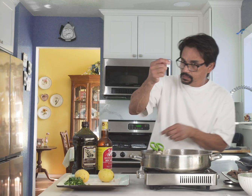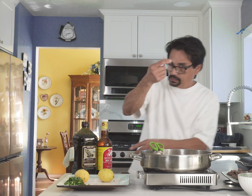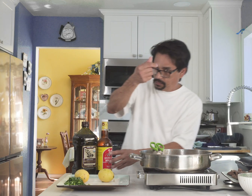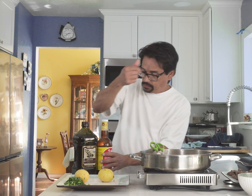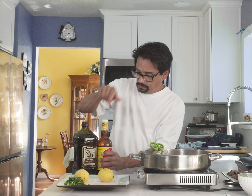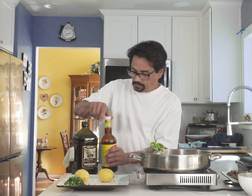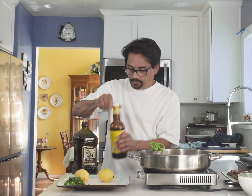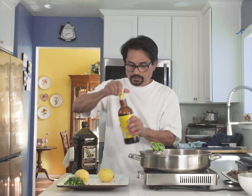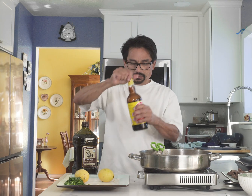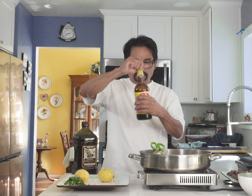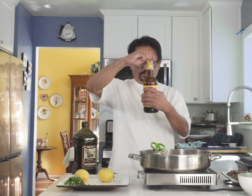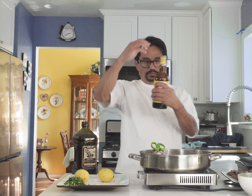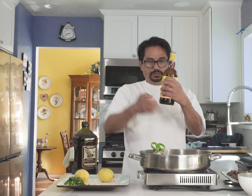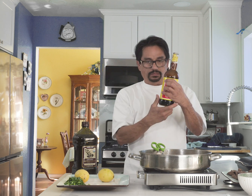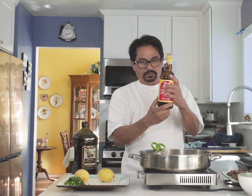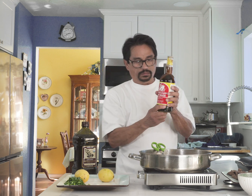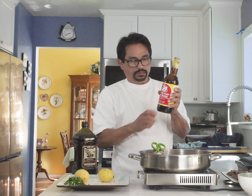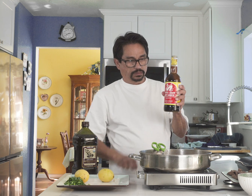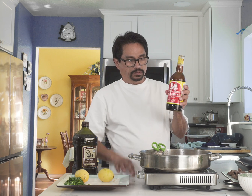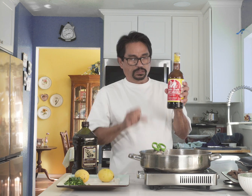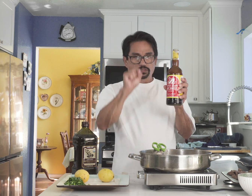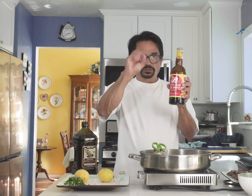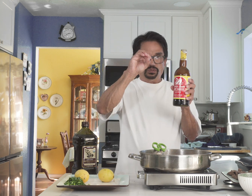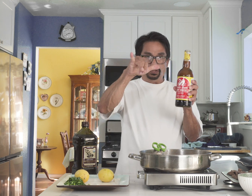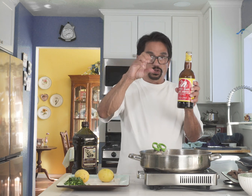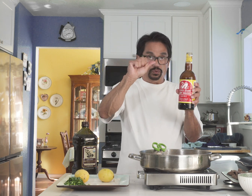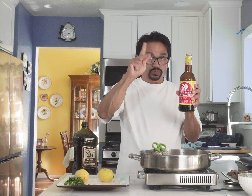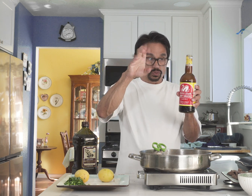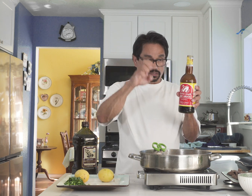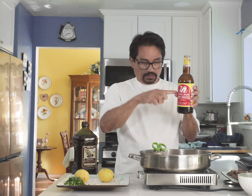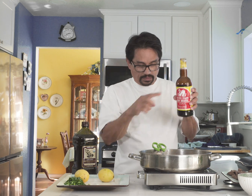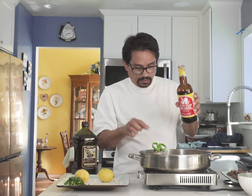Add a dash of soy sauce